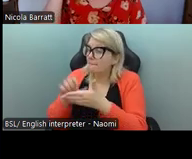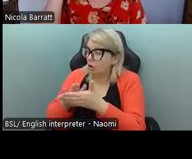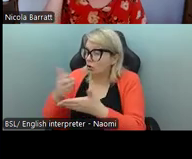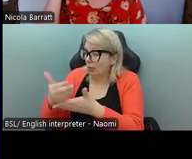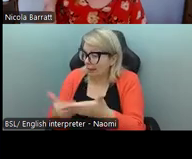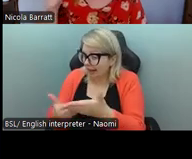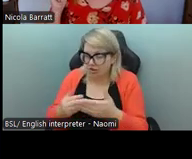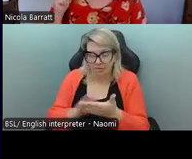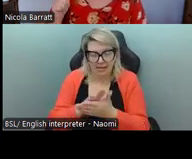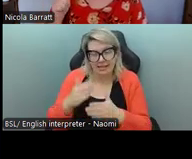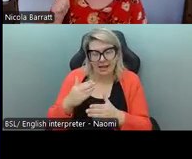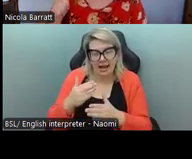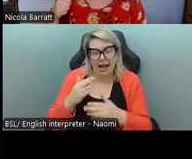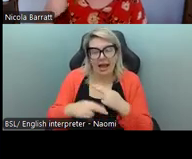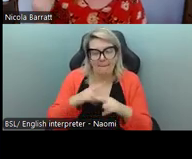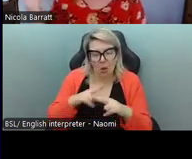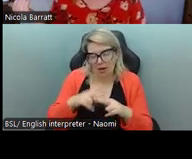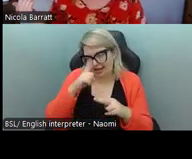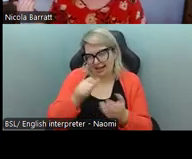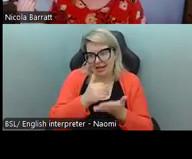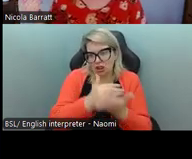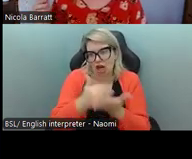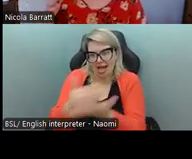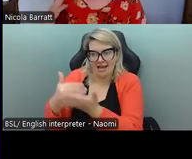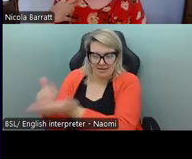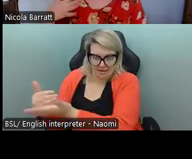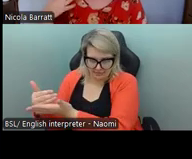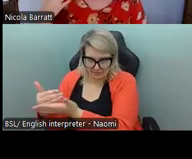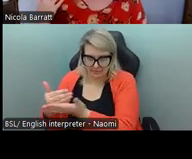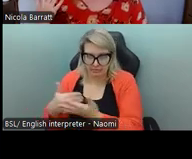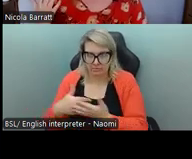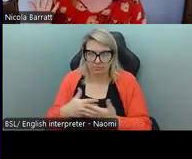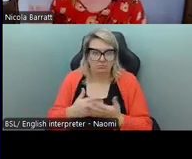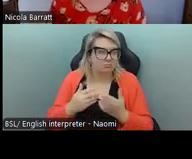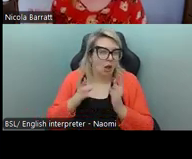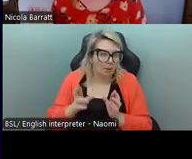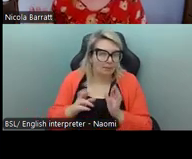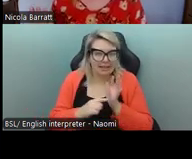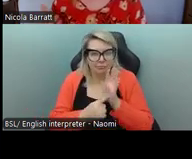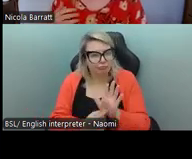Ideally, it would be content about them, so things that highlight their achievements,